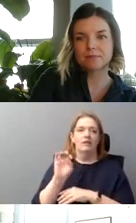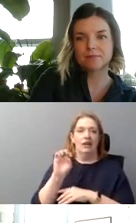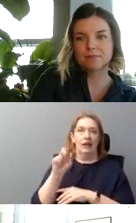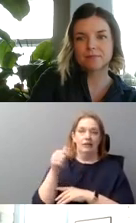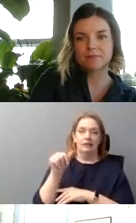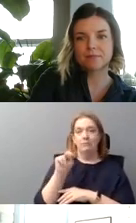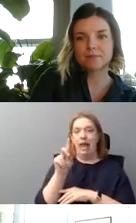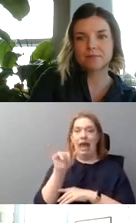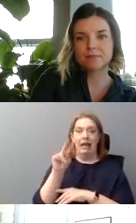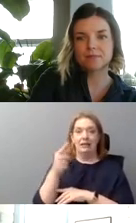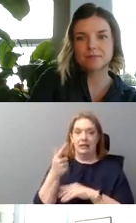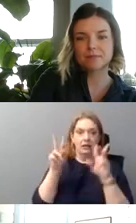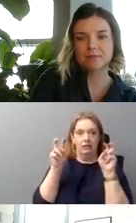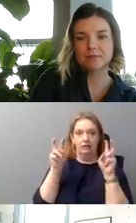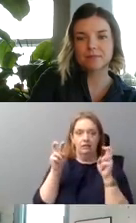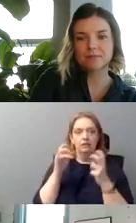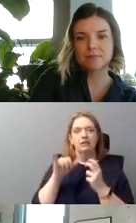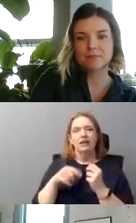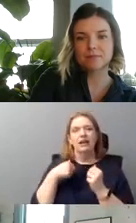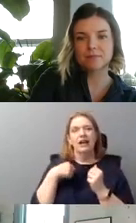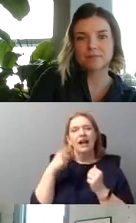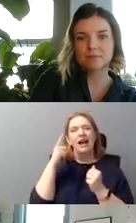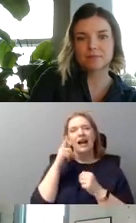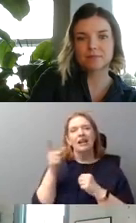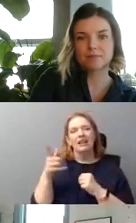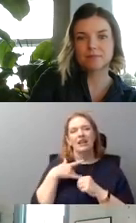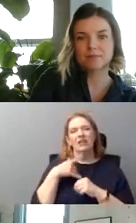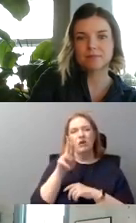I think that there was, the trim was blocking the window a little bit, and he just wanted to